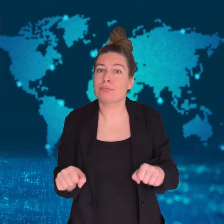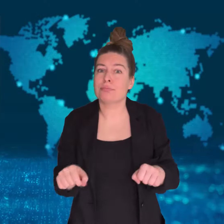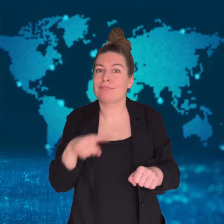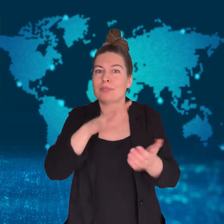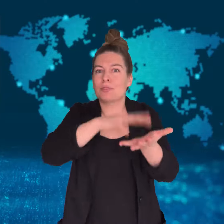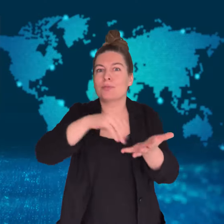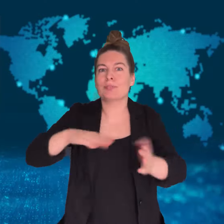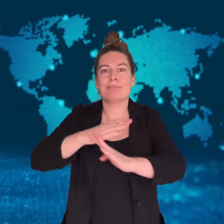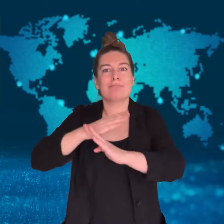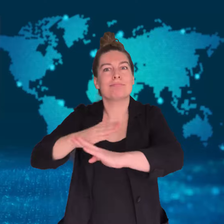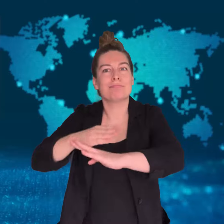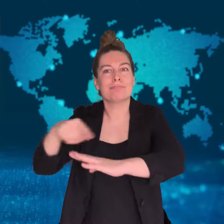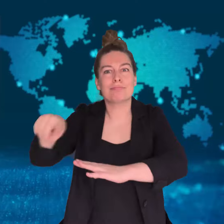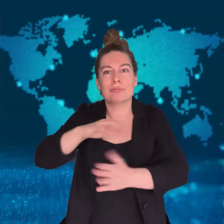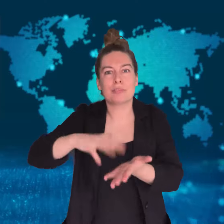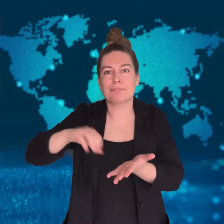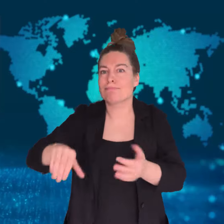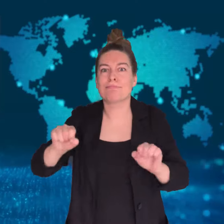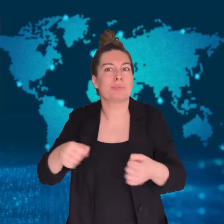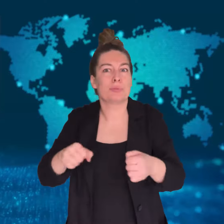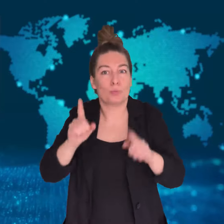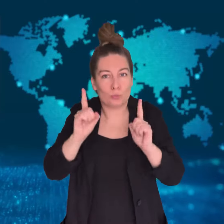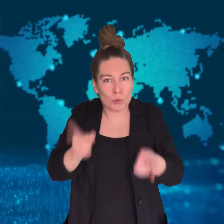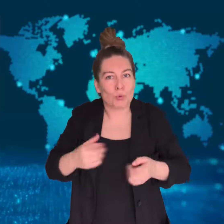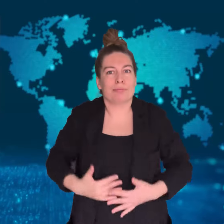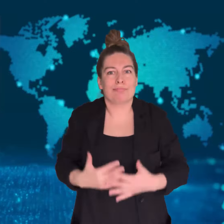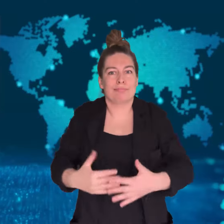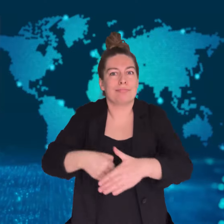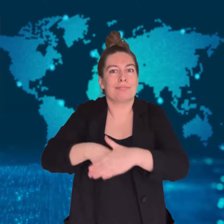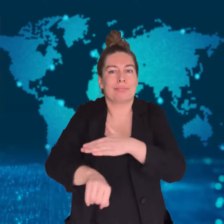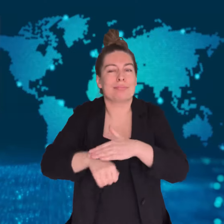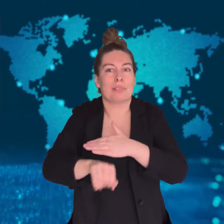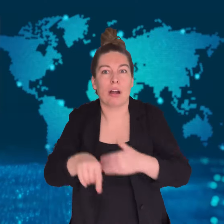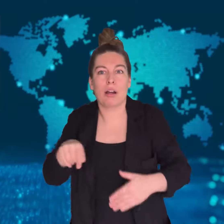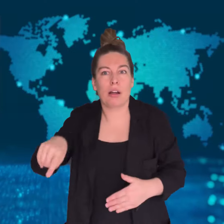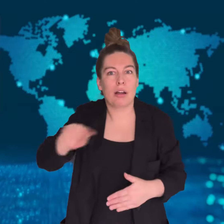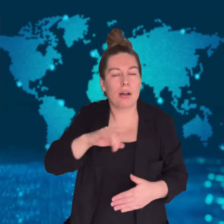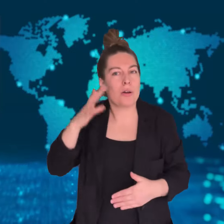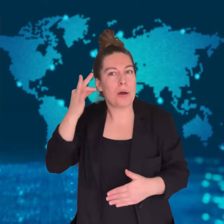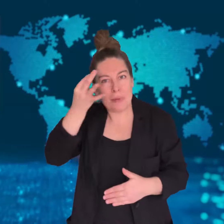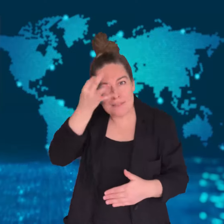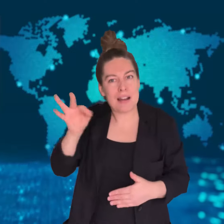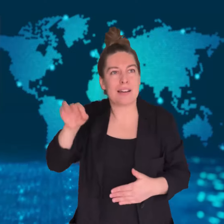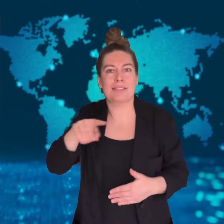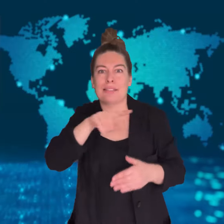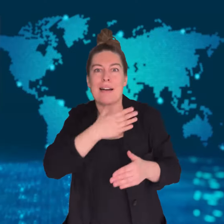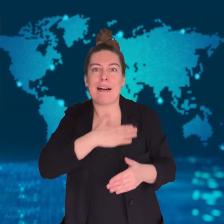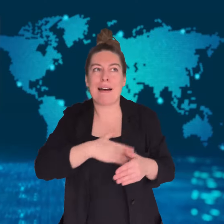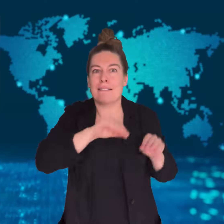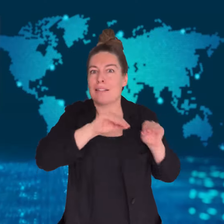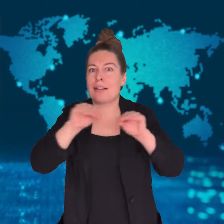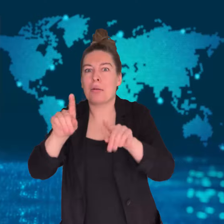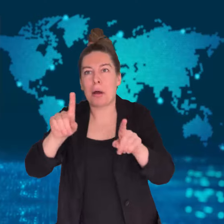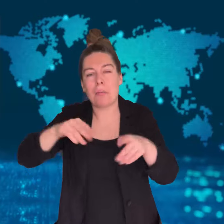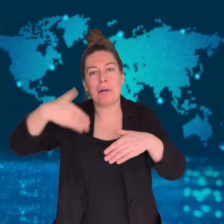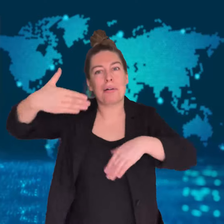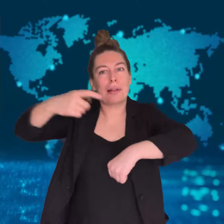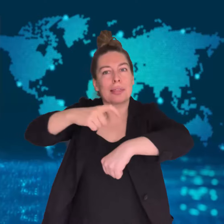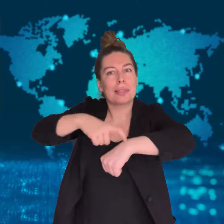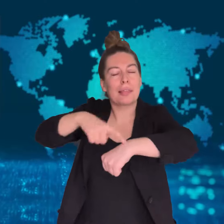Wade ruling that recognized a woman's reproductive rights that gave women